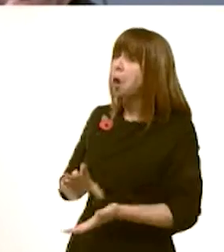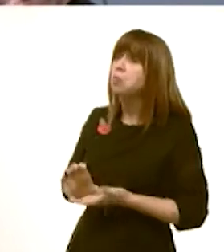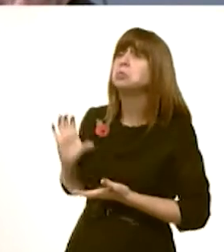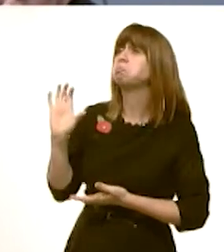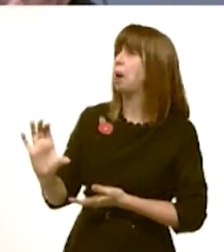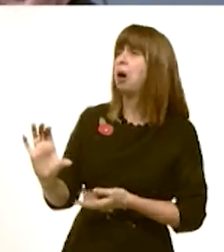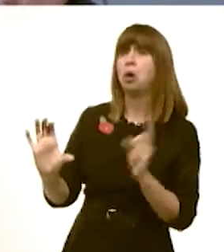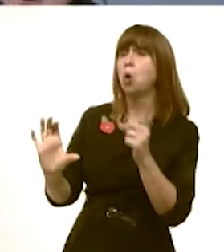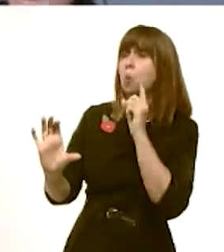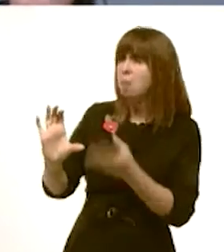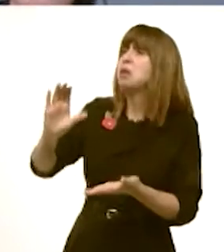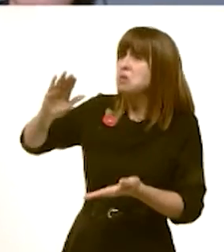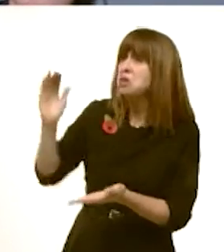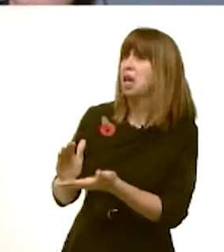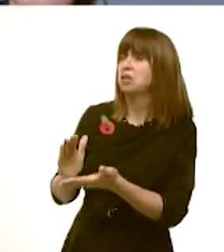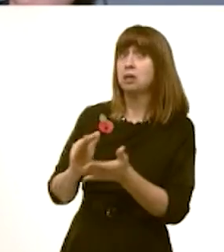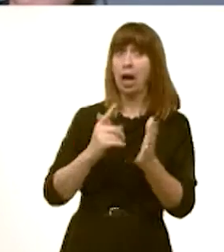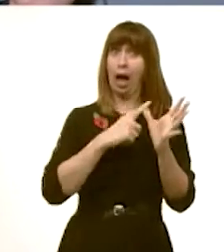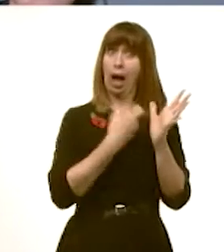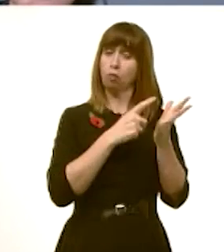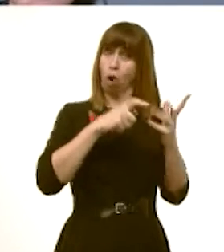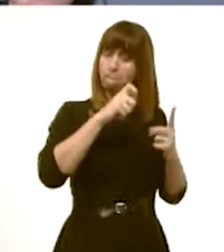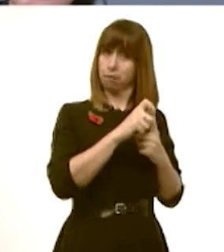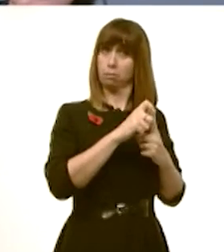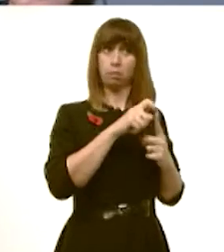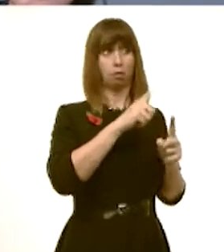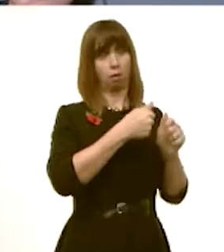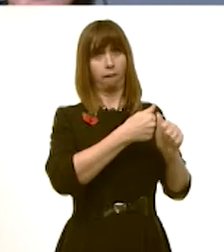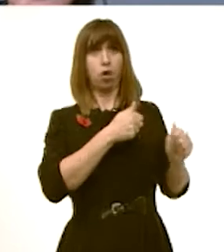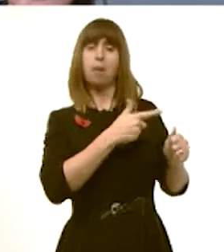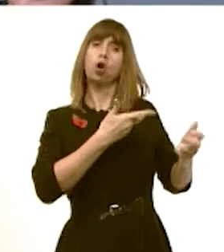own consultants, Arup, have brought forwardóand theyíve had £6 million paid by the Welsh